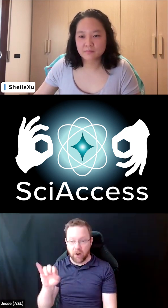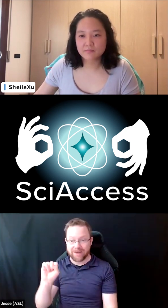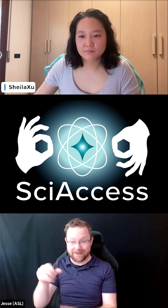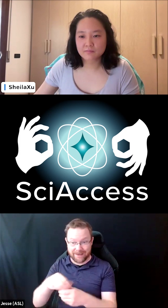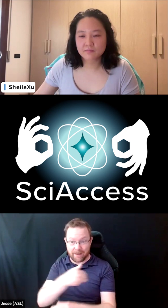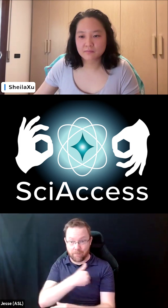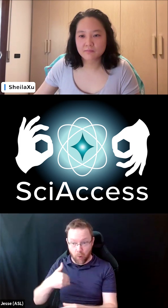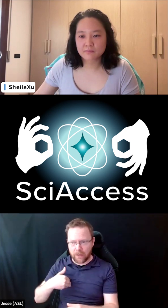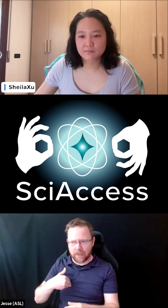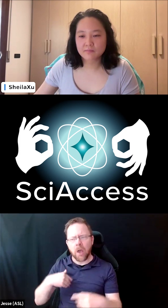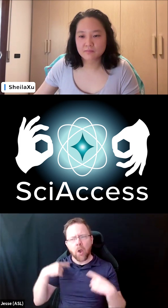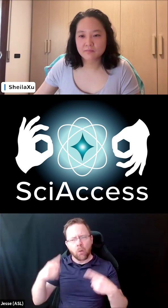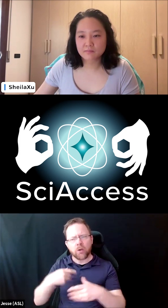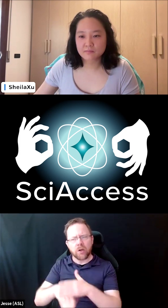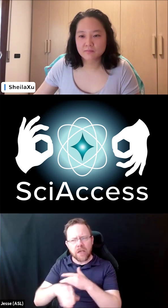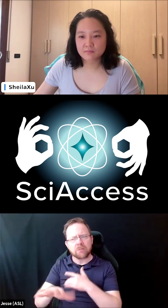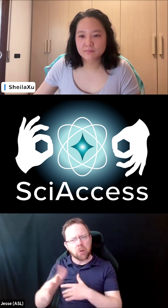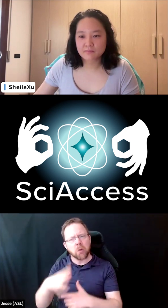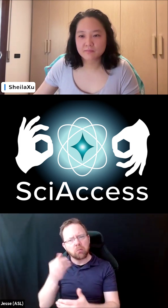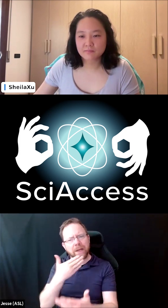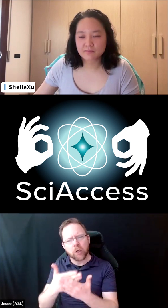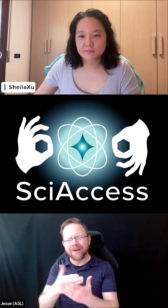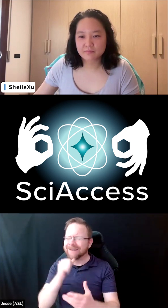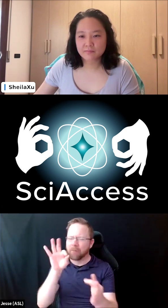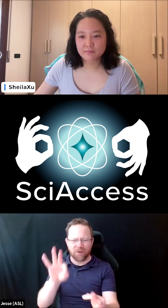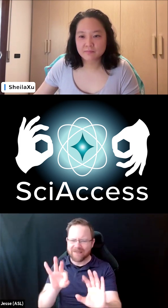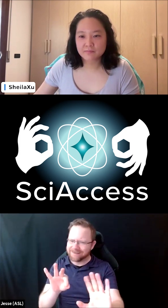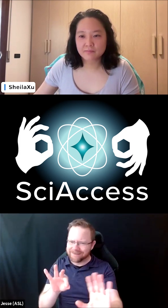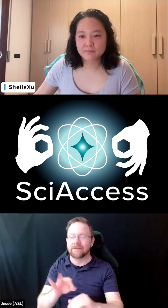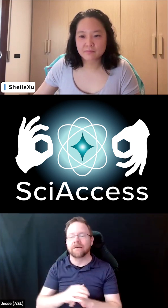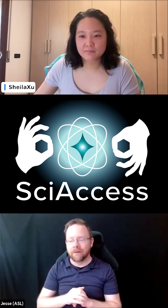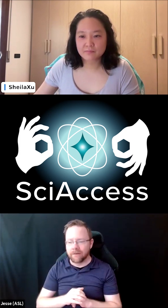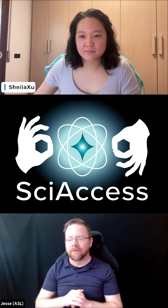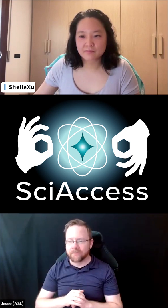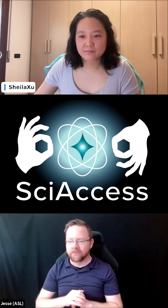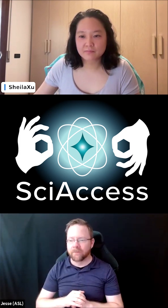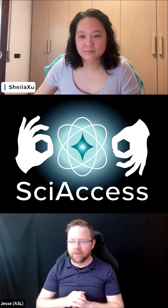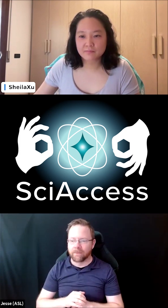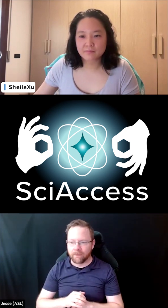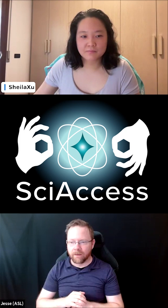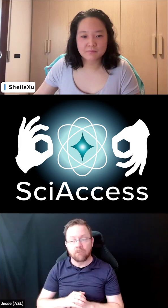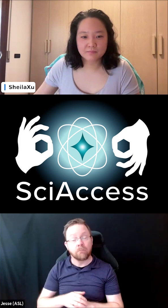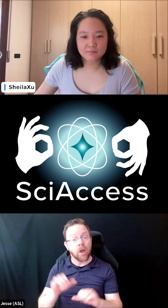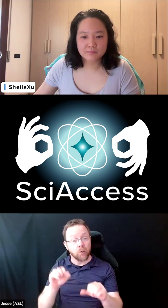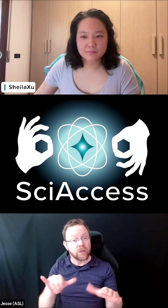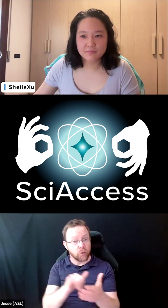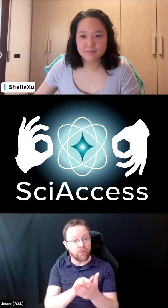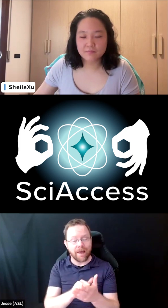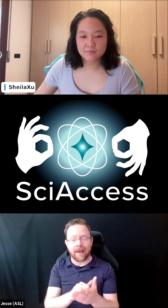Maybe not perfect because that can be done traditionally. Analogs have been built with stairs between the levels